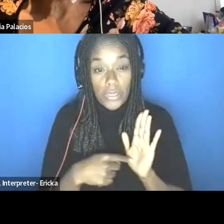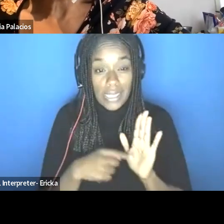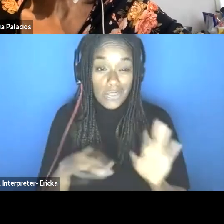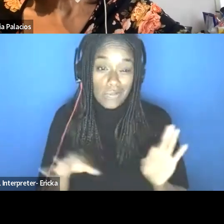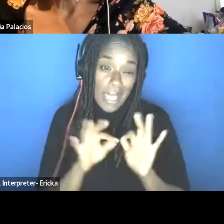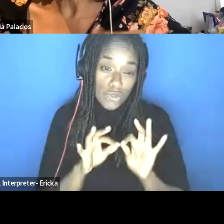But, only adding that perhaps one of the things that could be done and just from personal experience what made things easier for me when I came in as a young consumer with a mom who was afraid of the independence and what that would do to me, I think that it's important representation